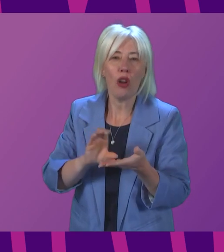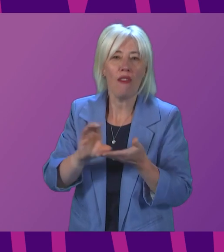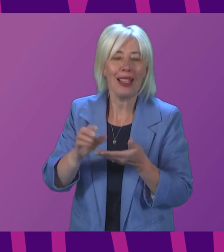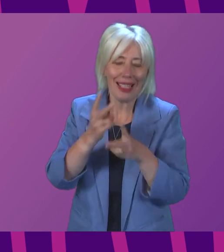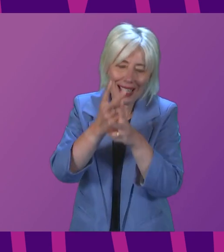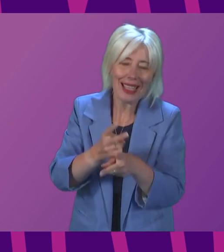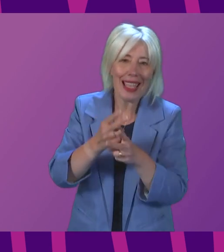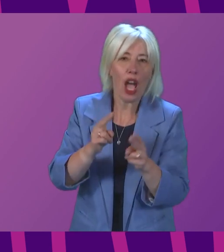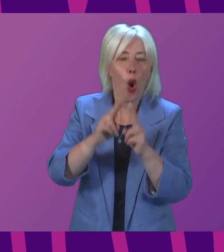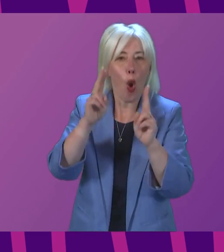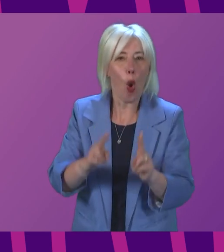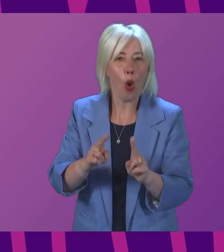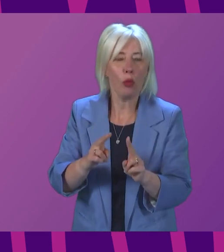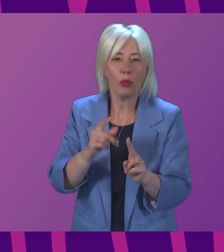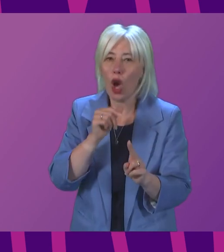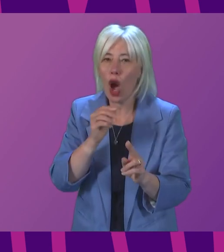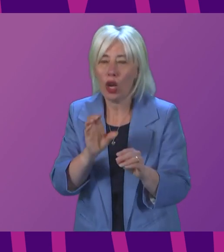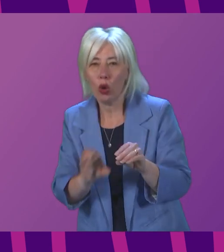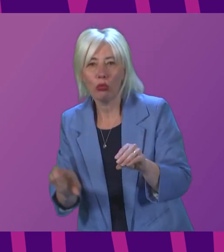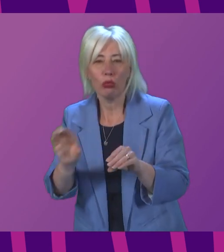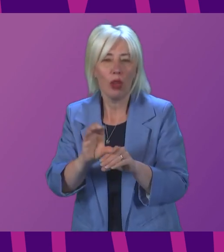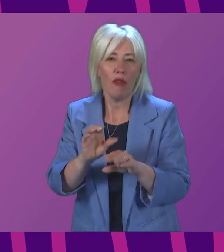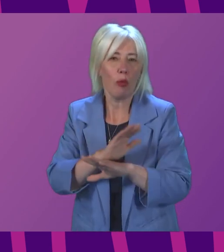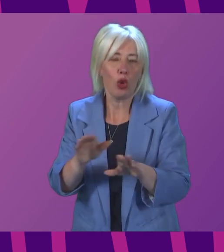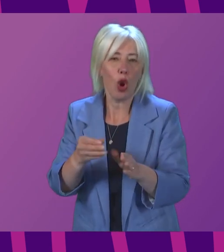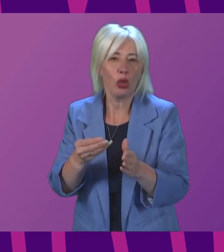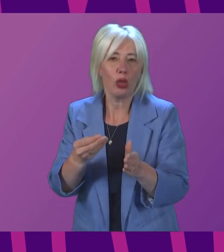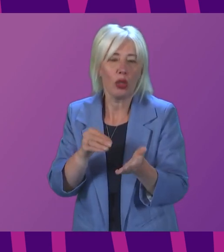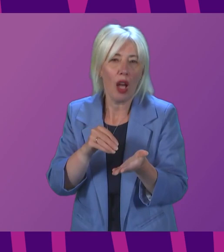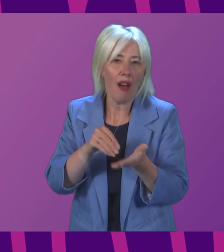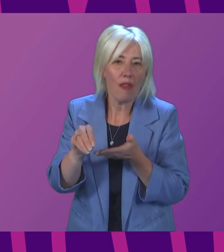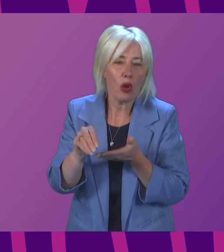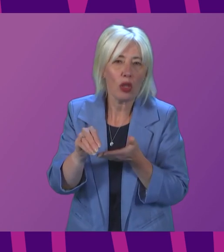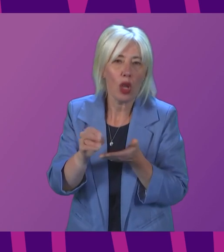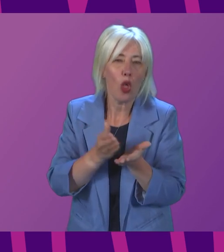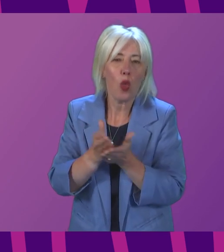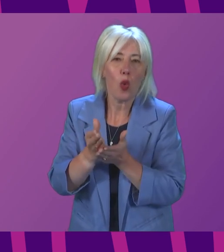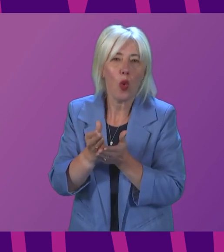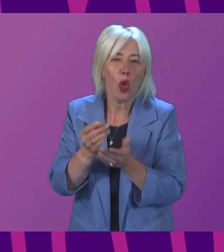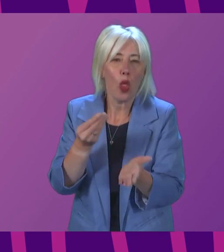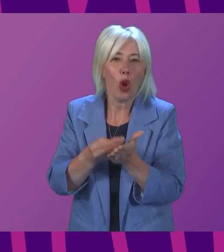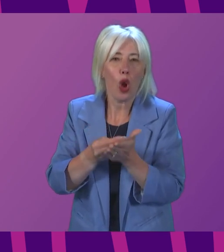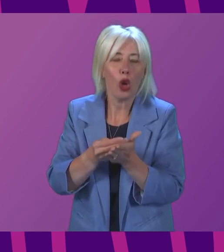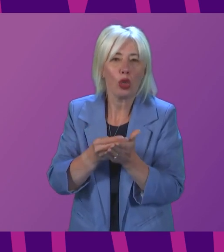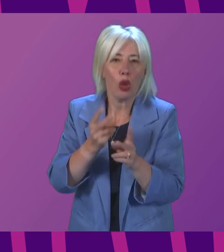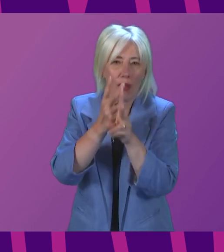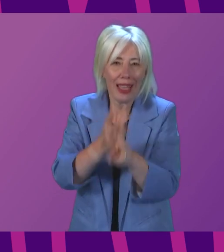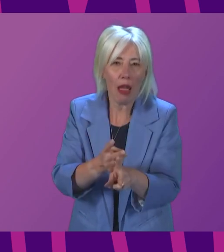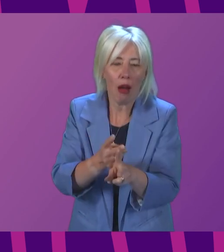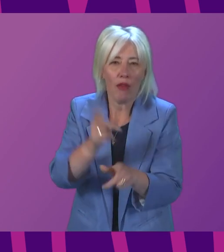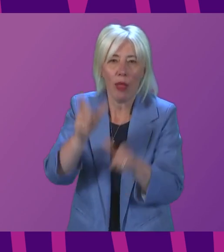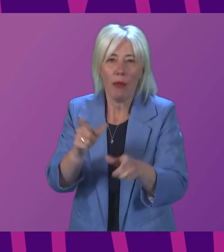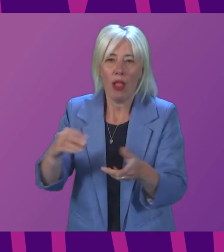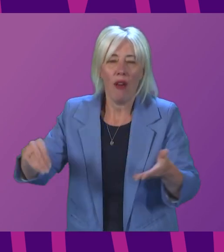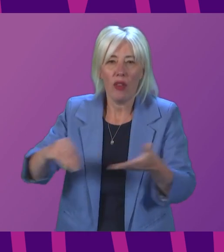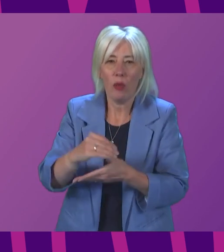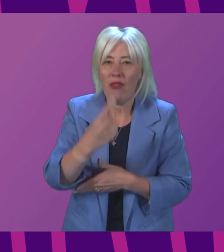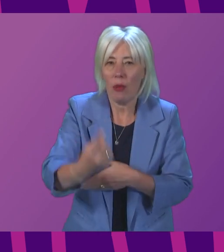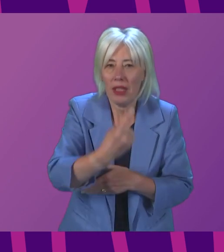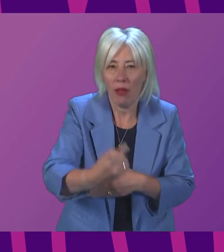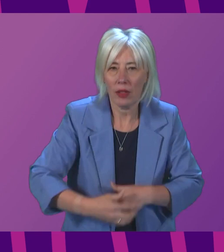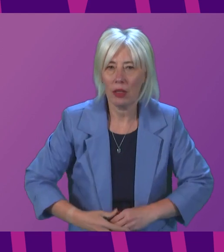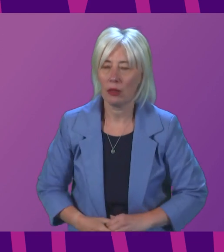made up for with an unaffordable raise in the cost of care for self-funders?